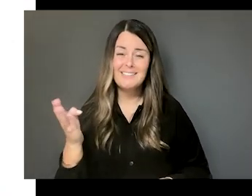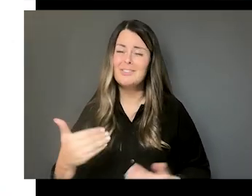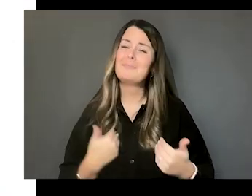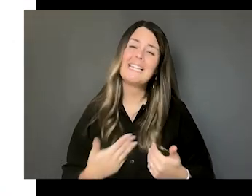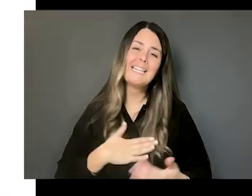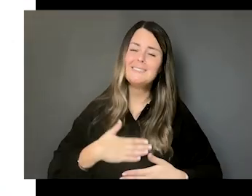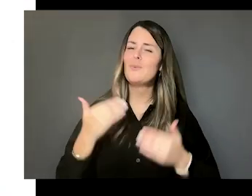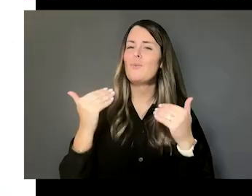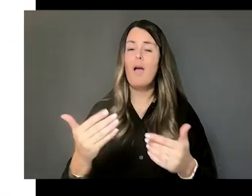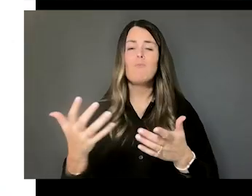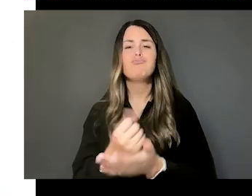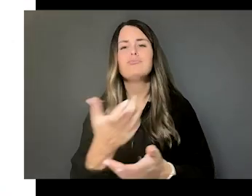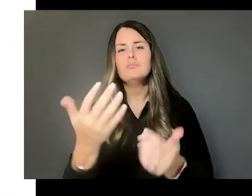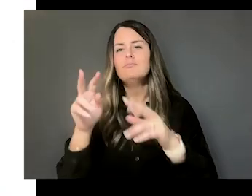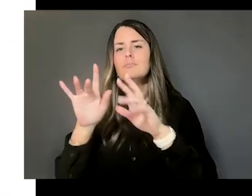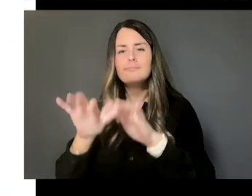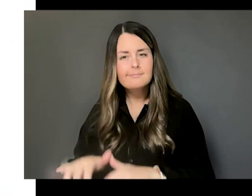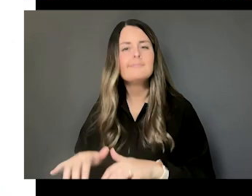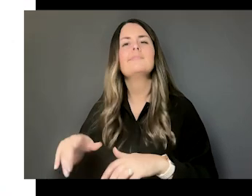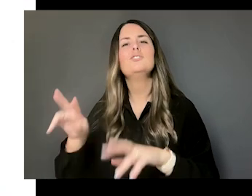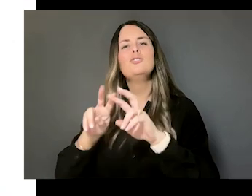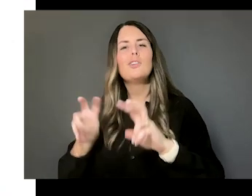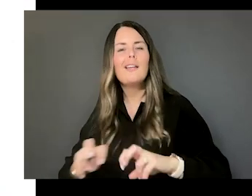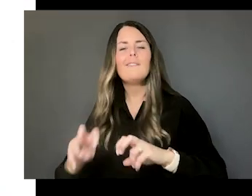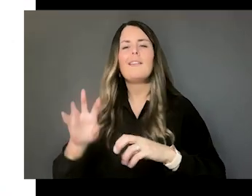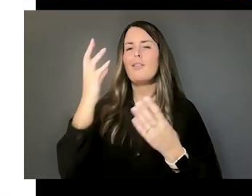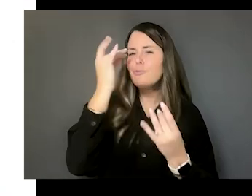take a moment if you can, to complete our survey and share your thoughts on today's webinar.